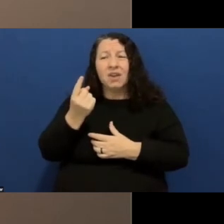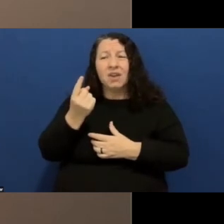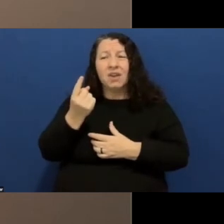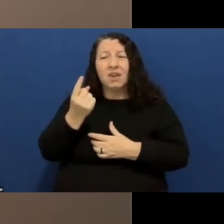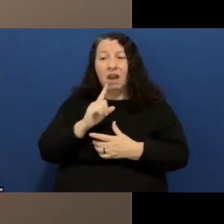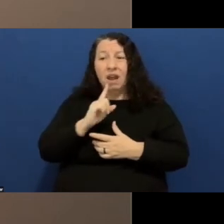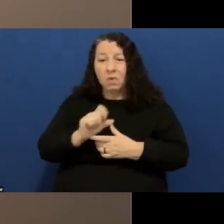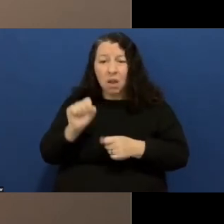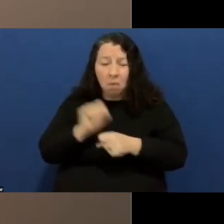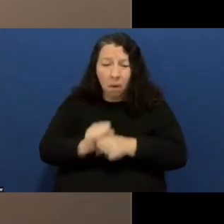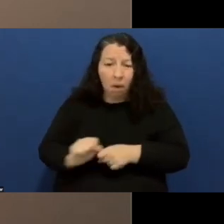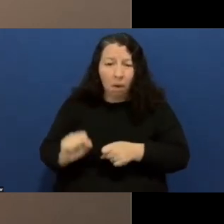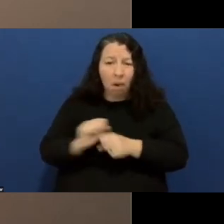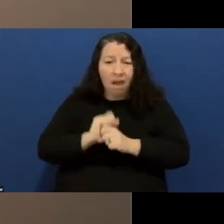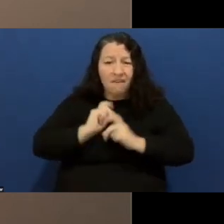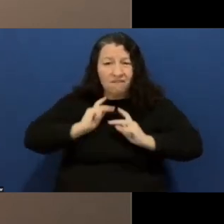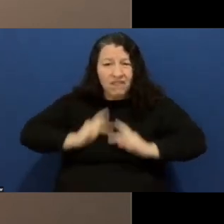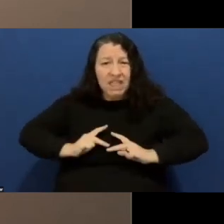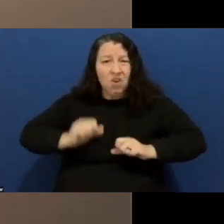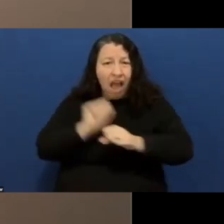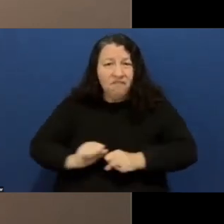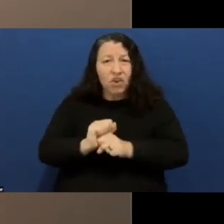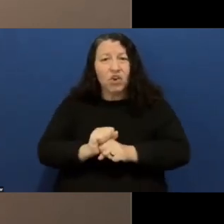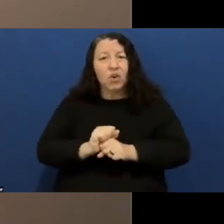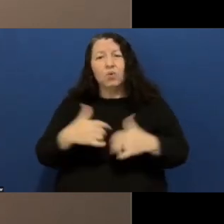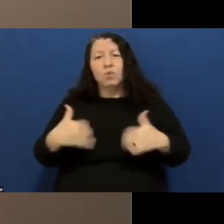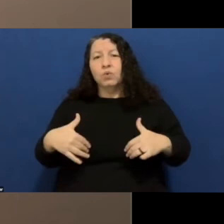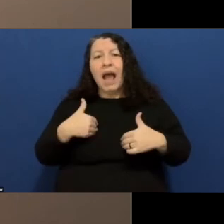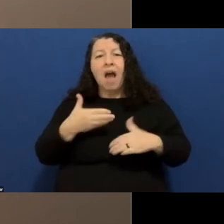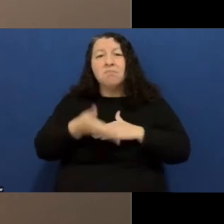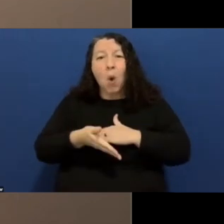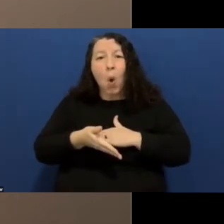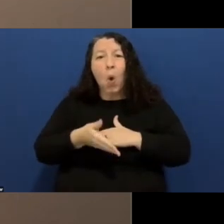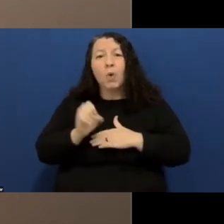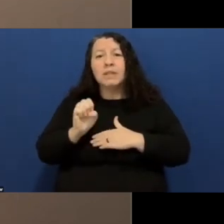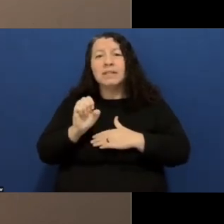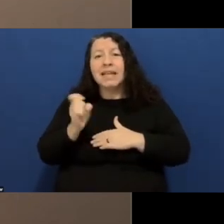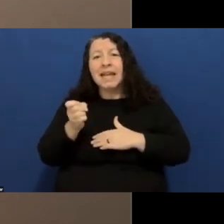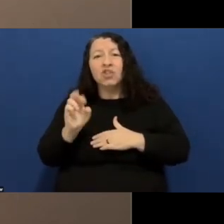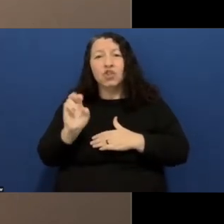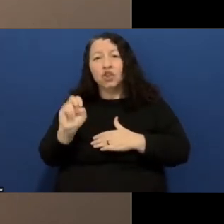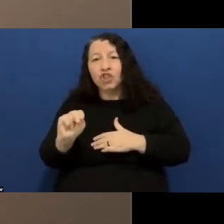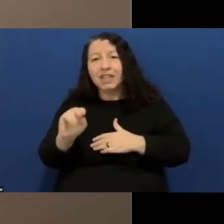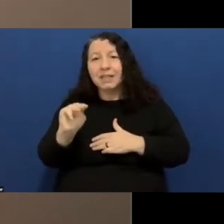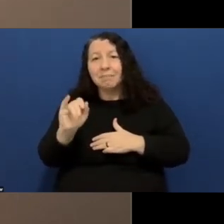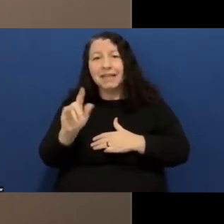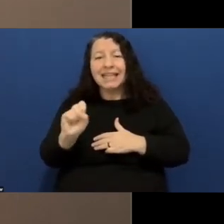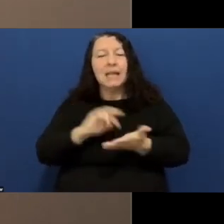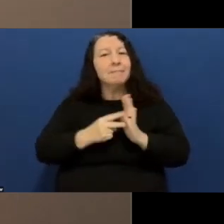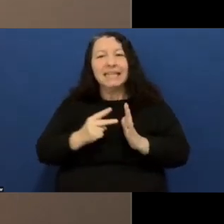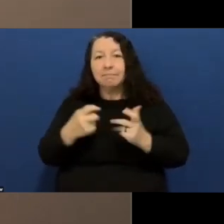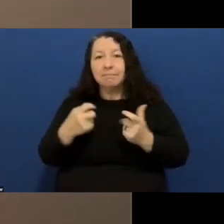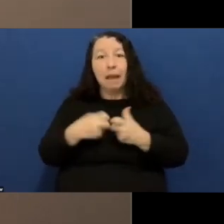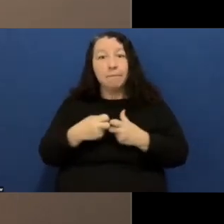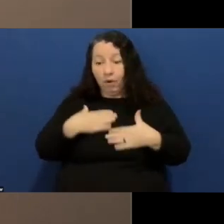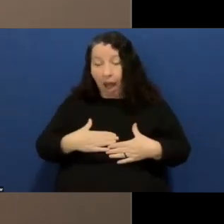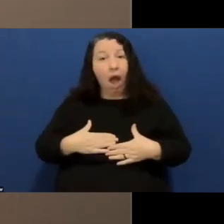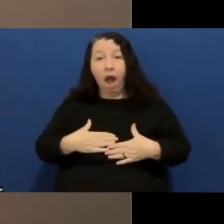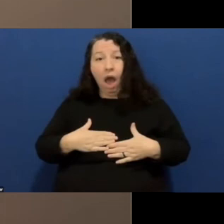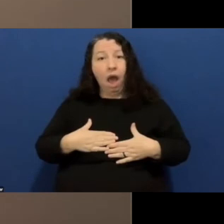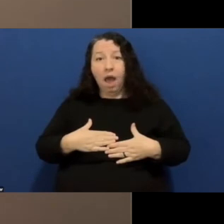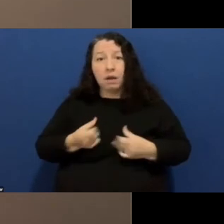I exert myself physically, I suffer from post-exertional malaise. It is as if my battery is suddenly